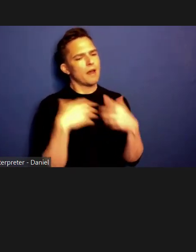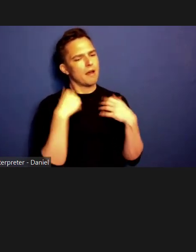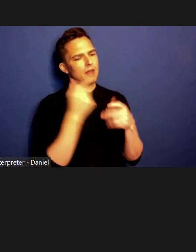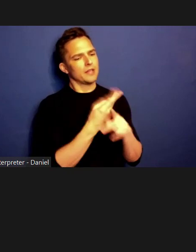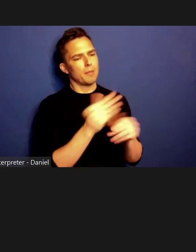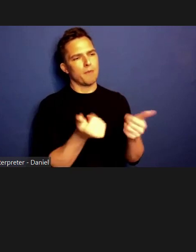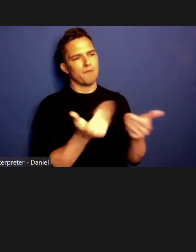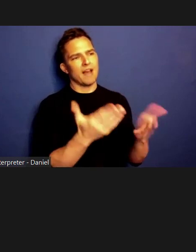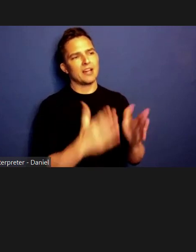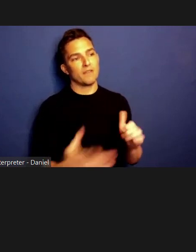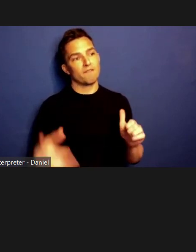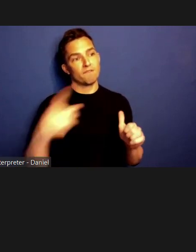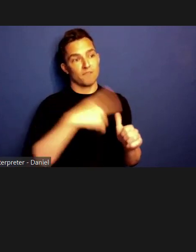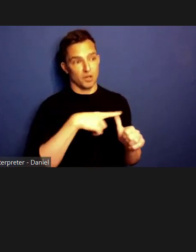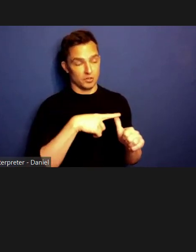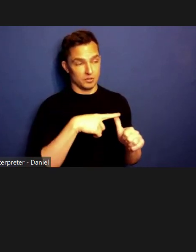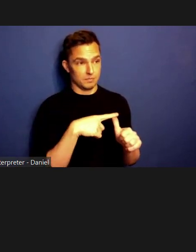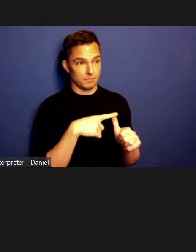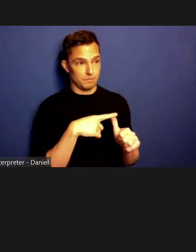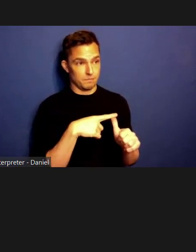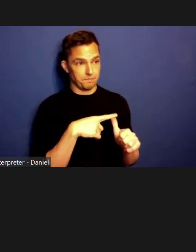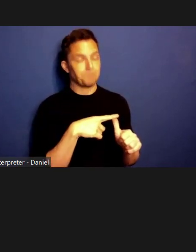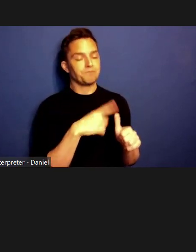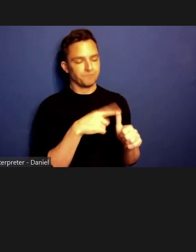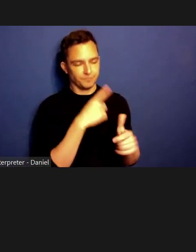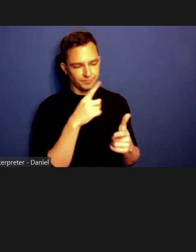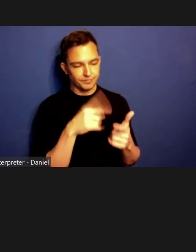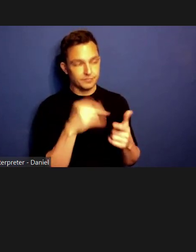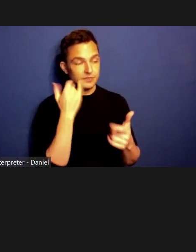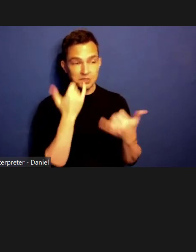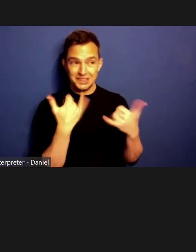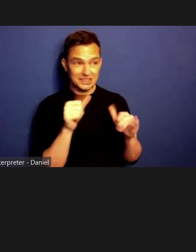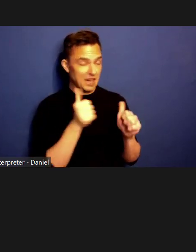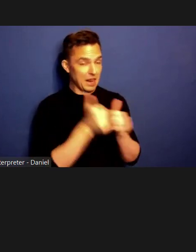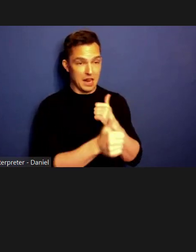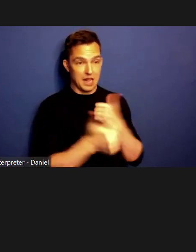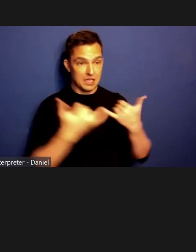still don't pass, now we ruled out the things that a health care